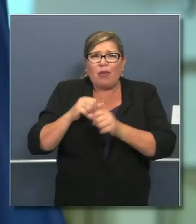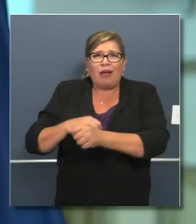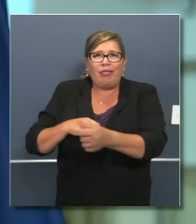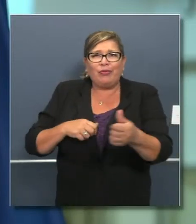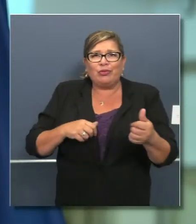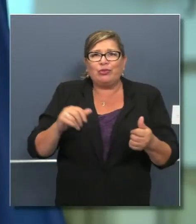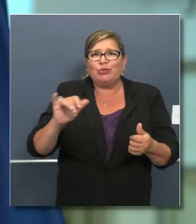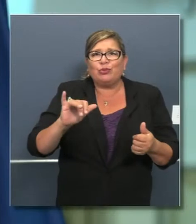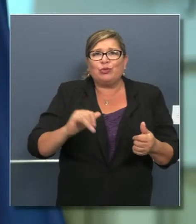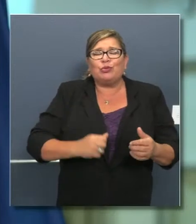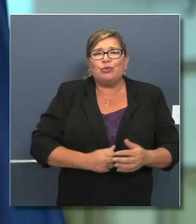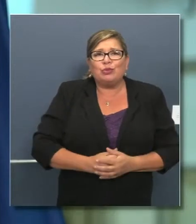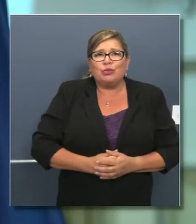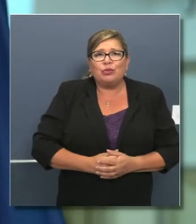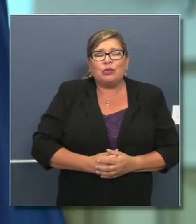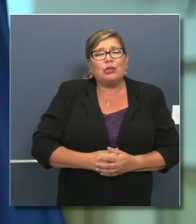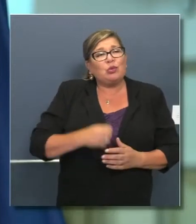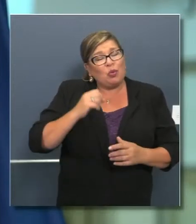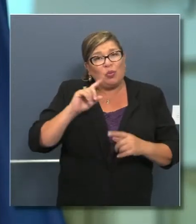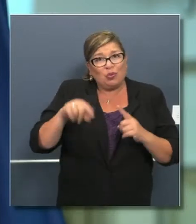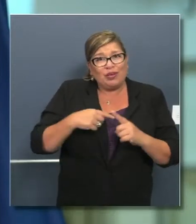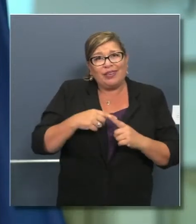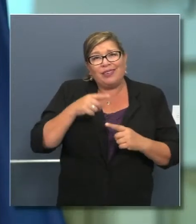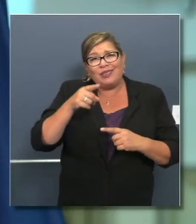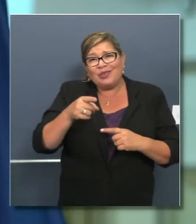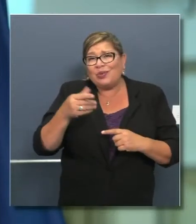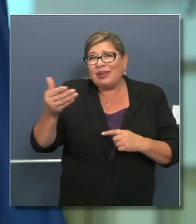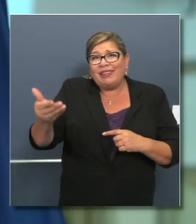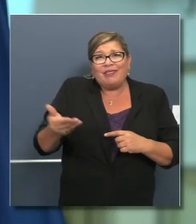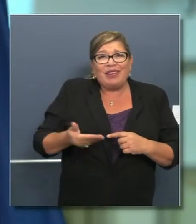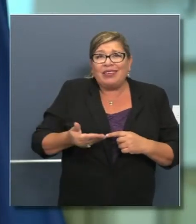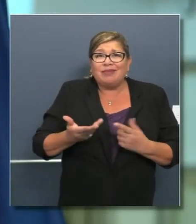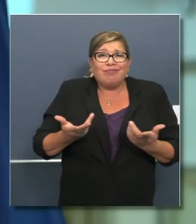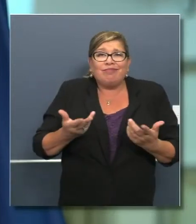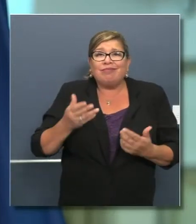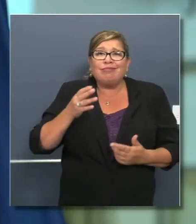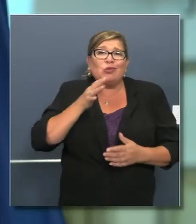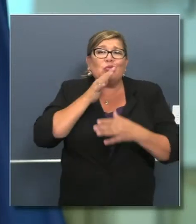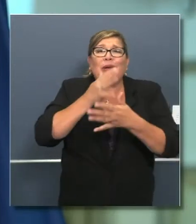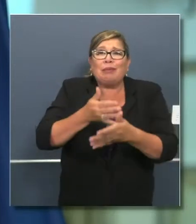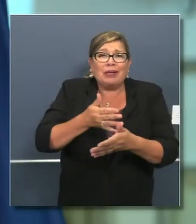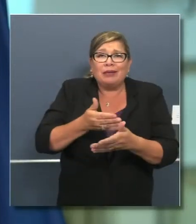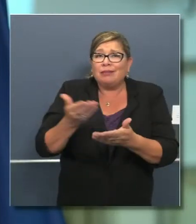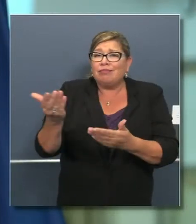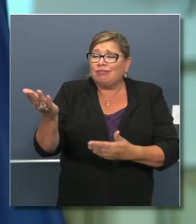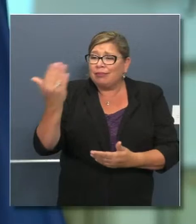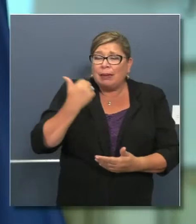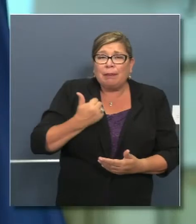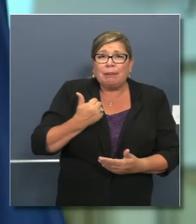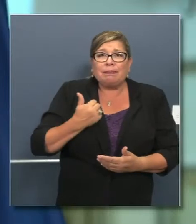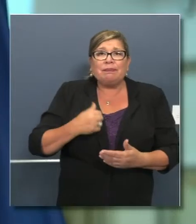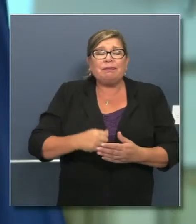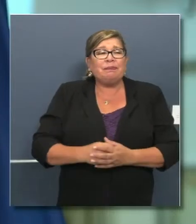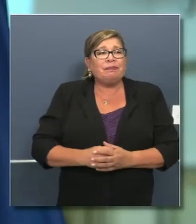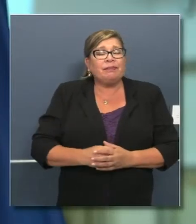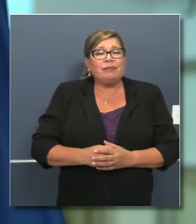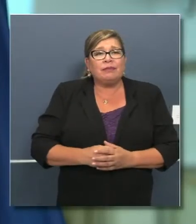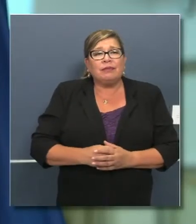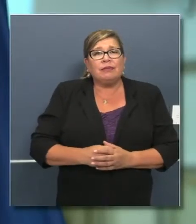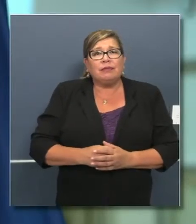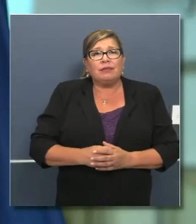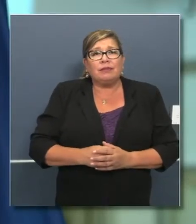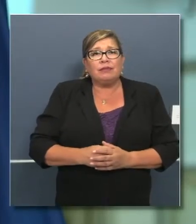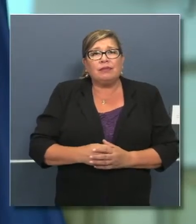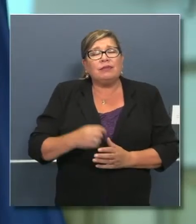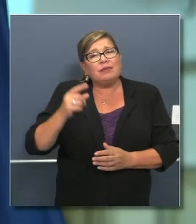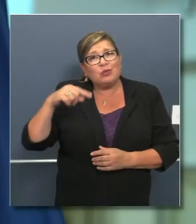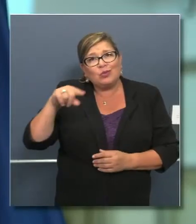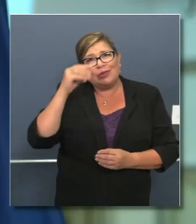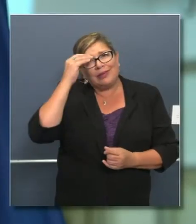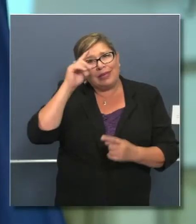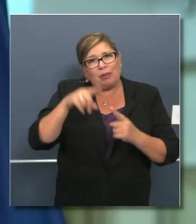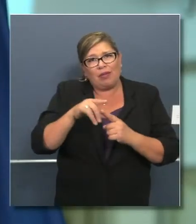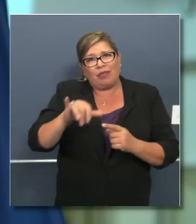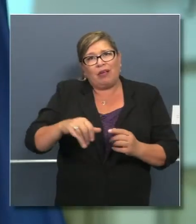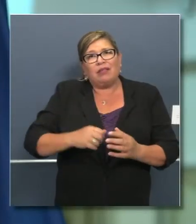you're inviting grandma Jean is my grandma Jean you know over just think about that not because